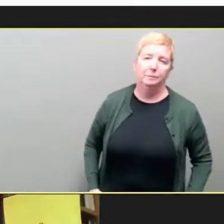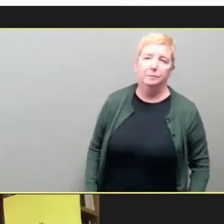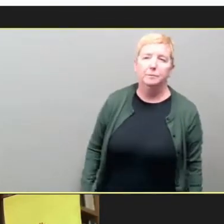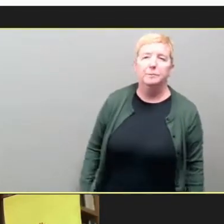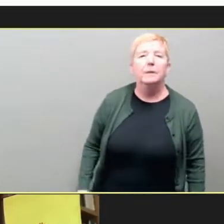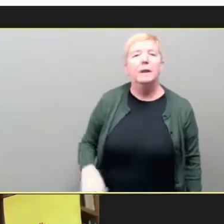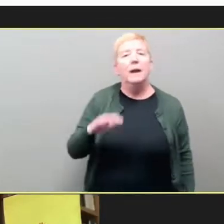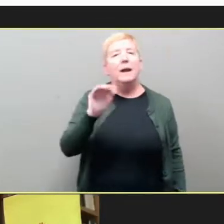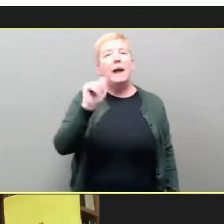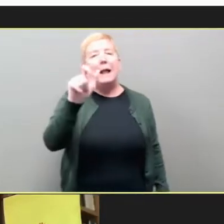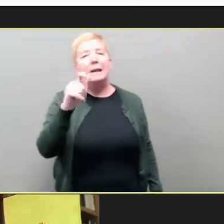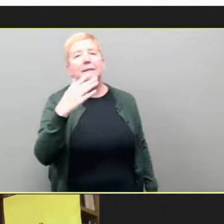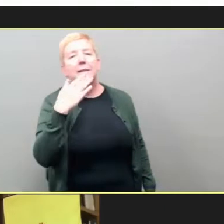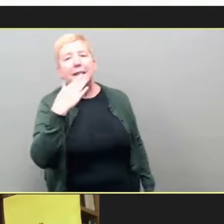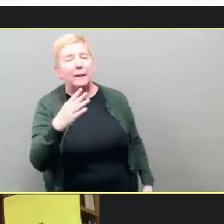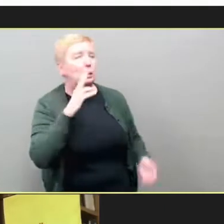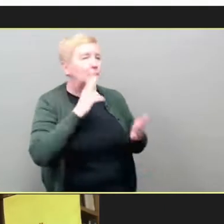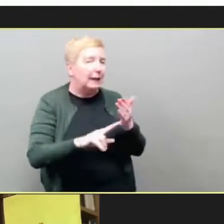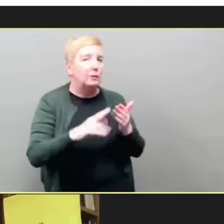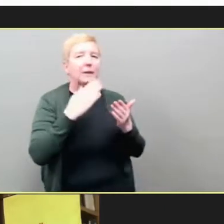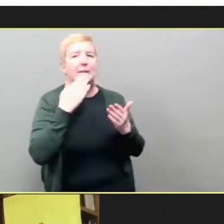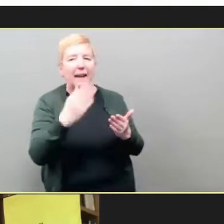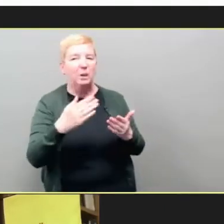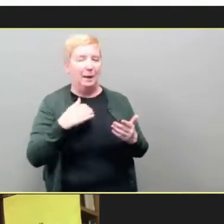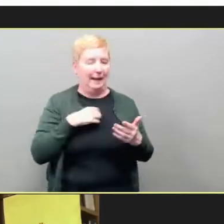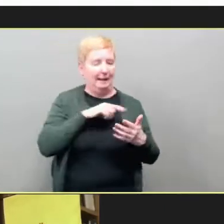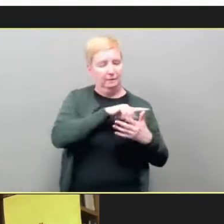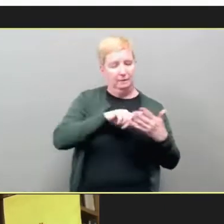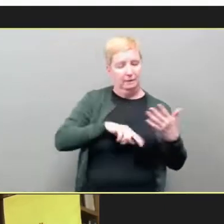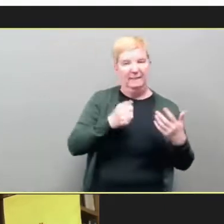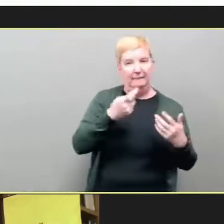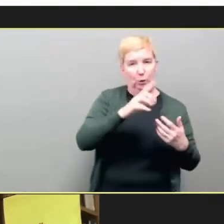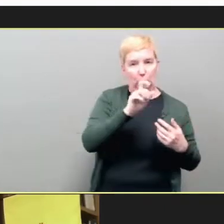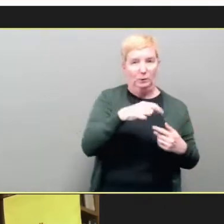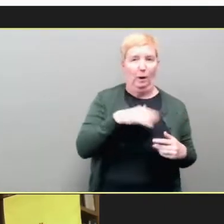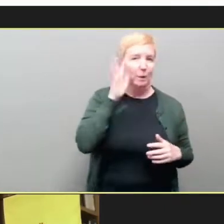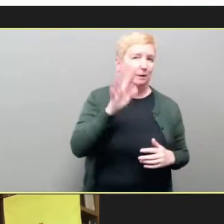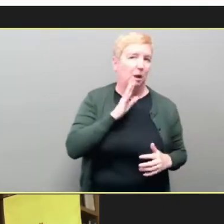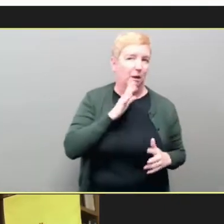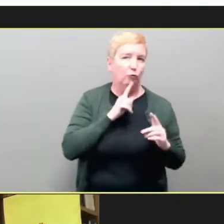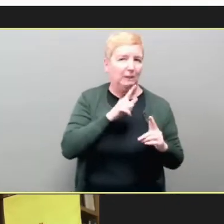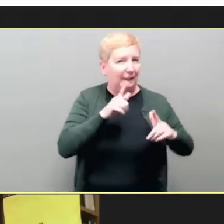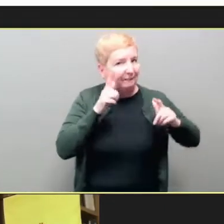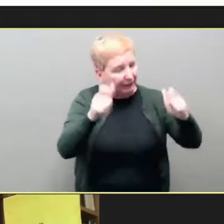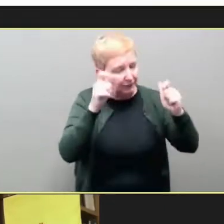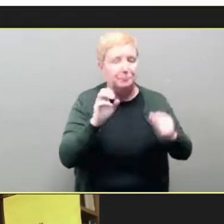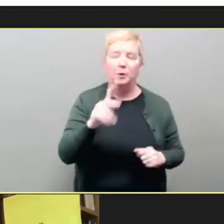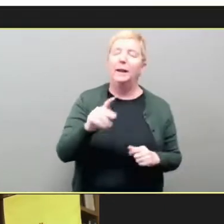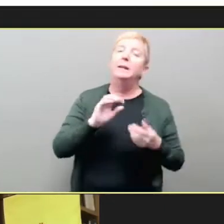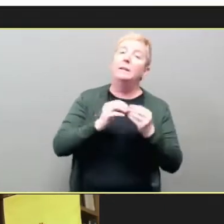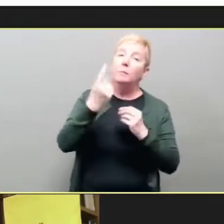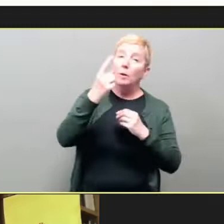And secretaries. Thank you. I do have a few questions. I'm going to talk really, really fast. Number one dr Collins. It's my understanding, the federal